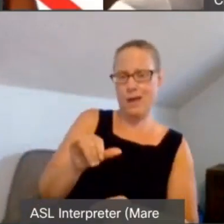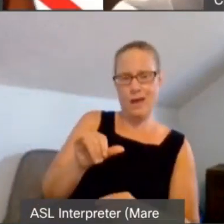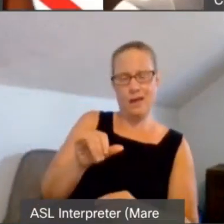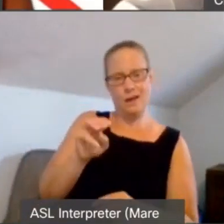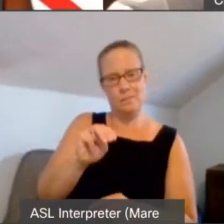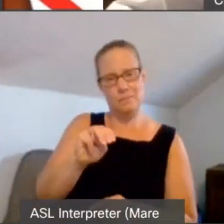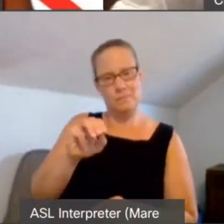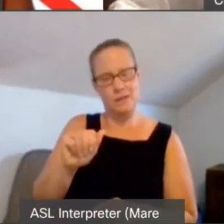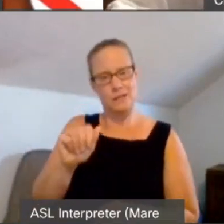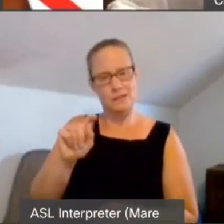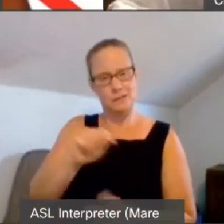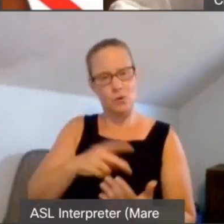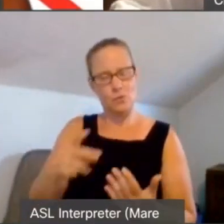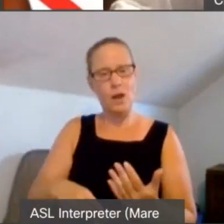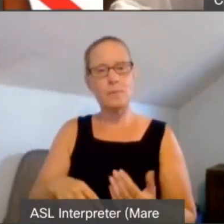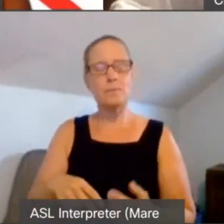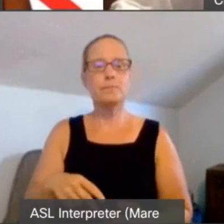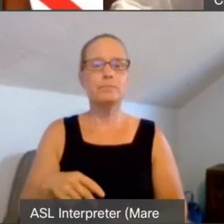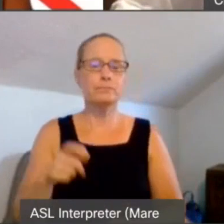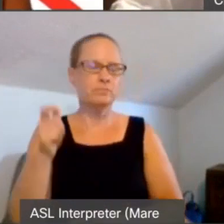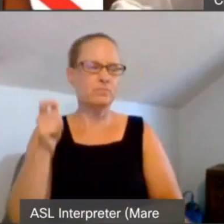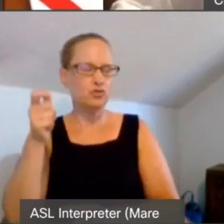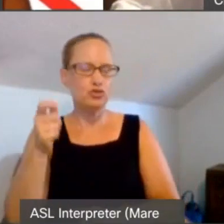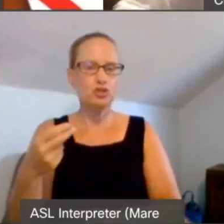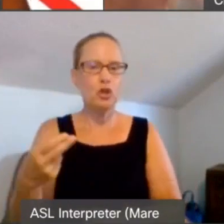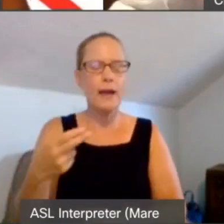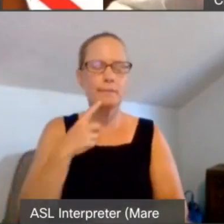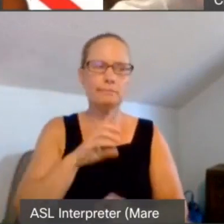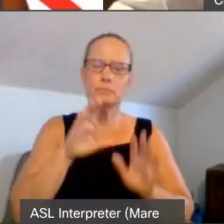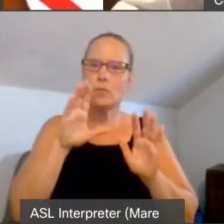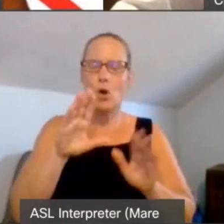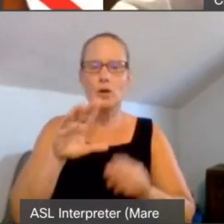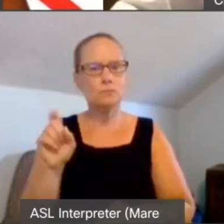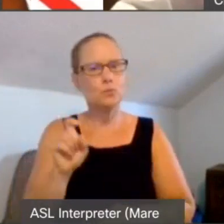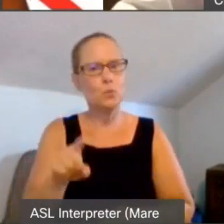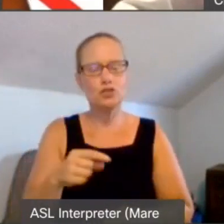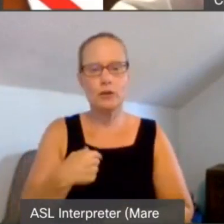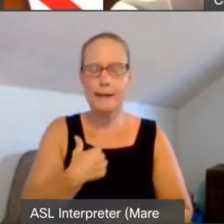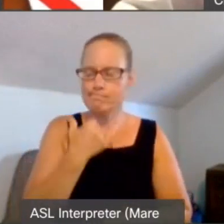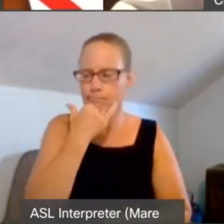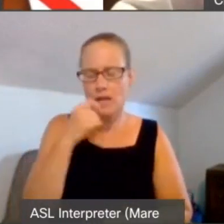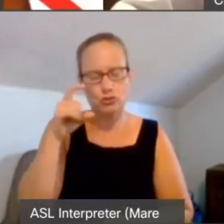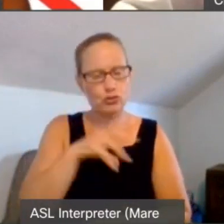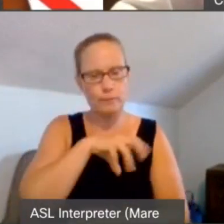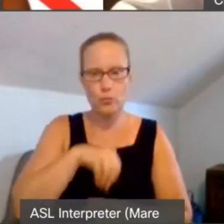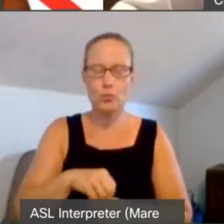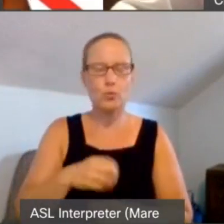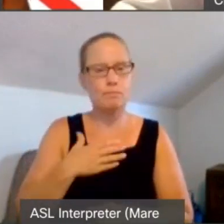I don't know if you want to start. That is an awesome question and I'm remiss for not putting that into my dialogue today,